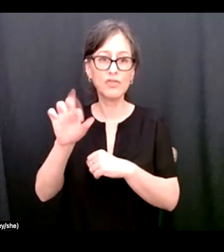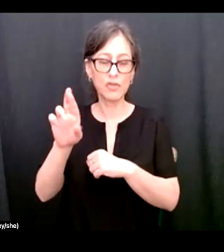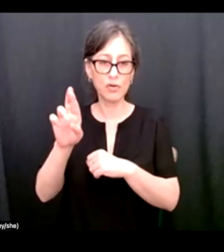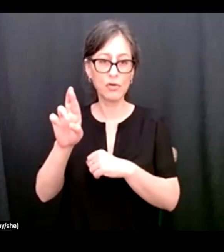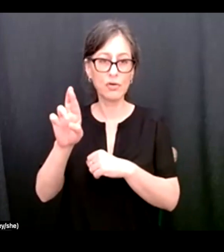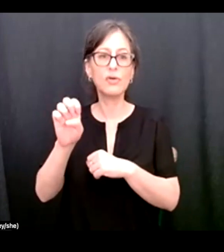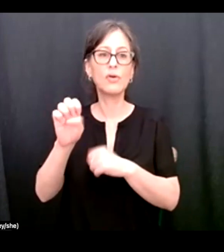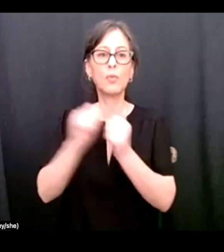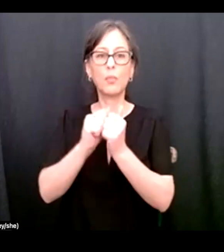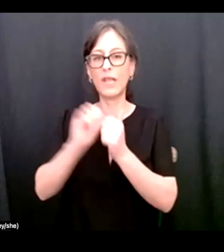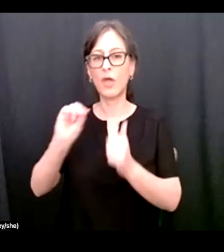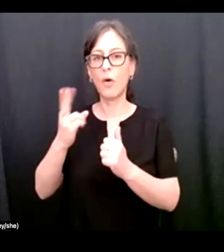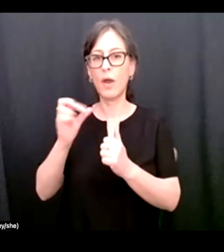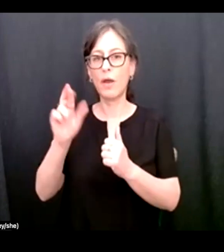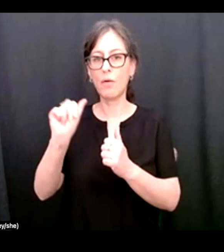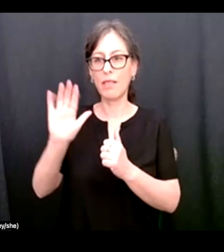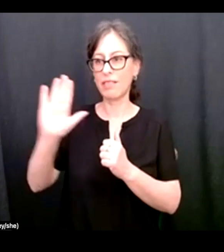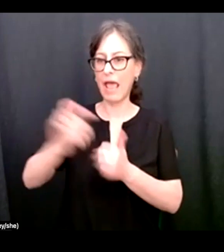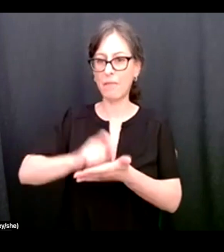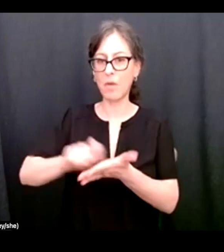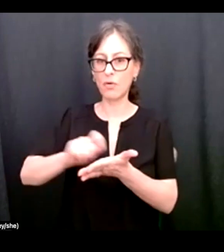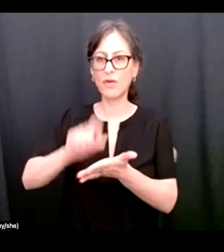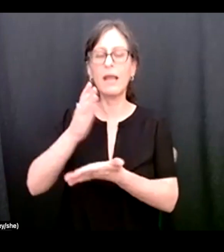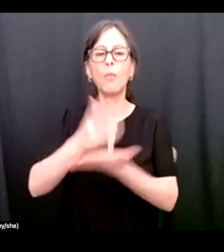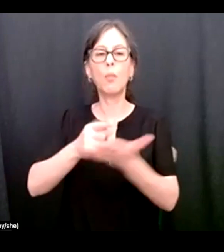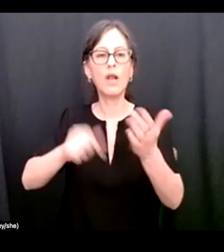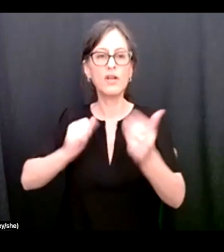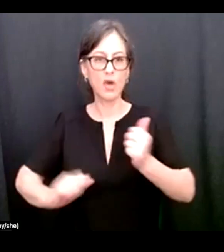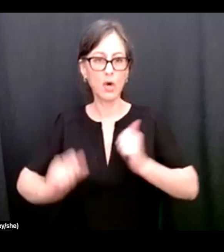and you know, the shows that were going on at the time and the celebrities that were in the news.